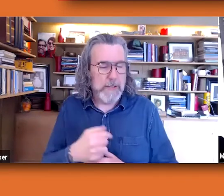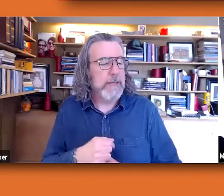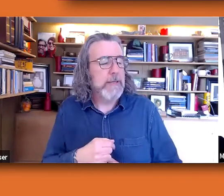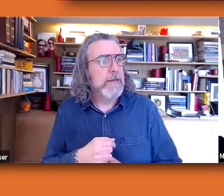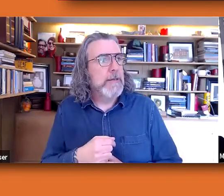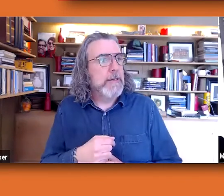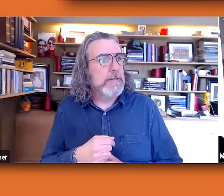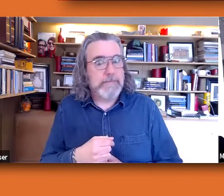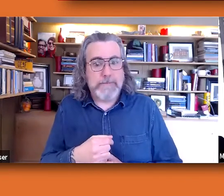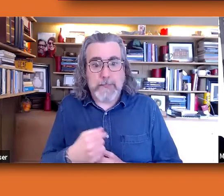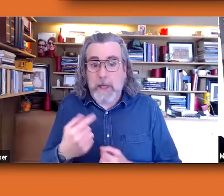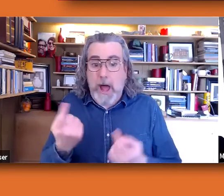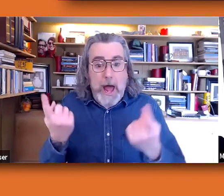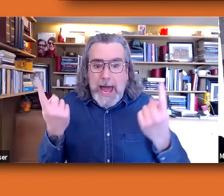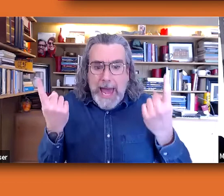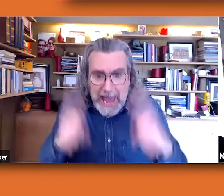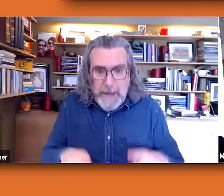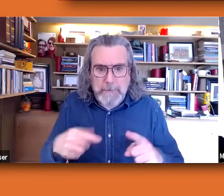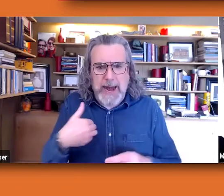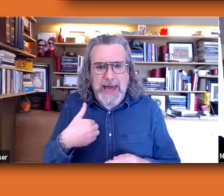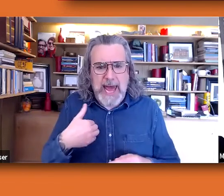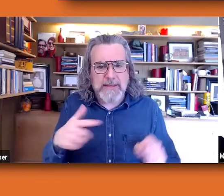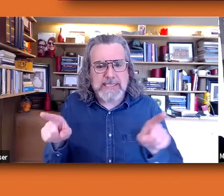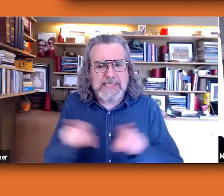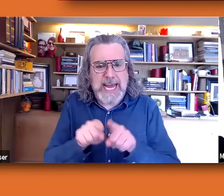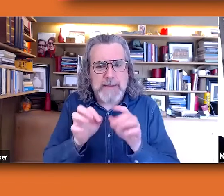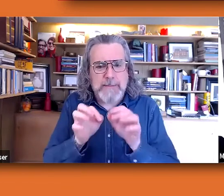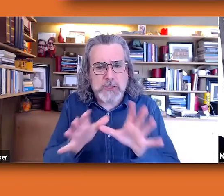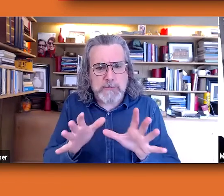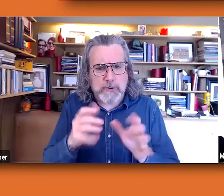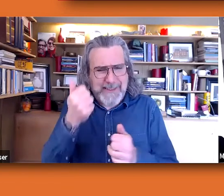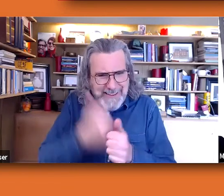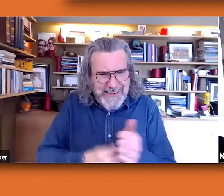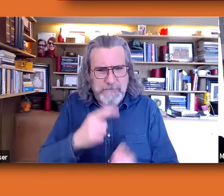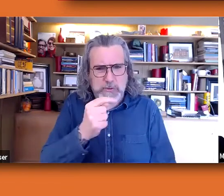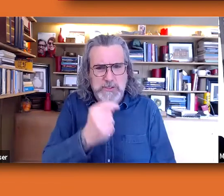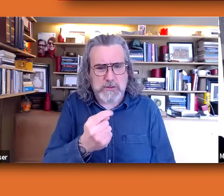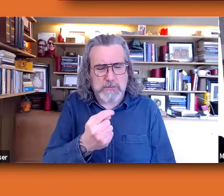And so, those children were referred to me for further assessment,